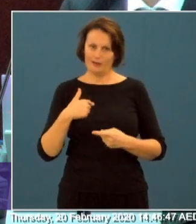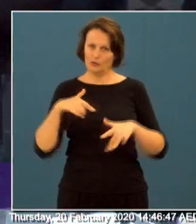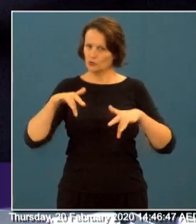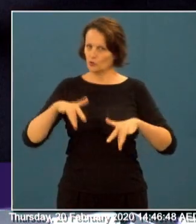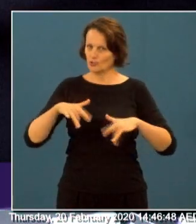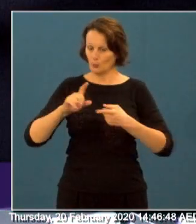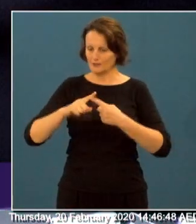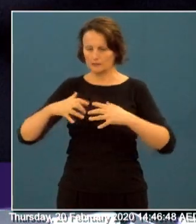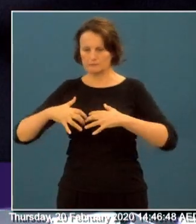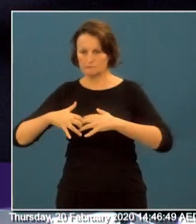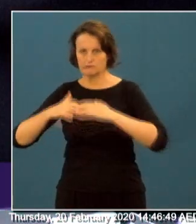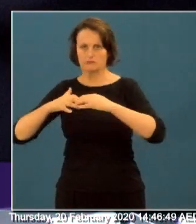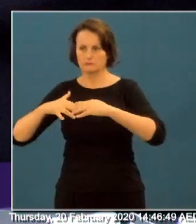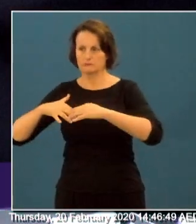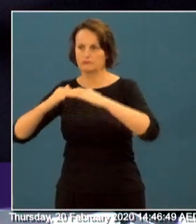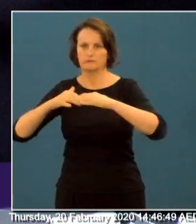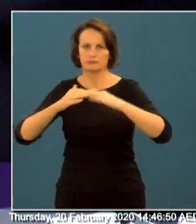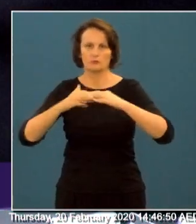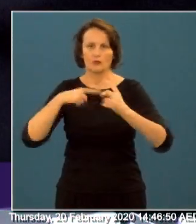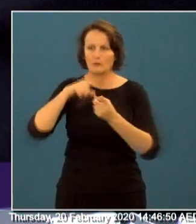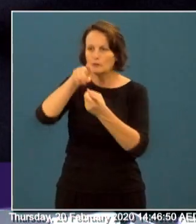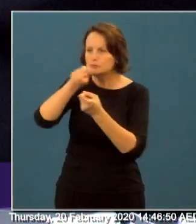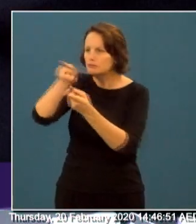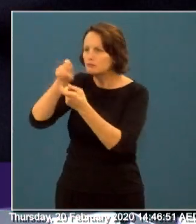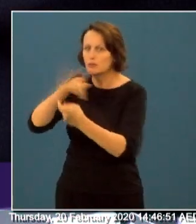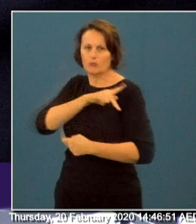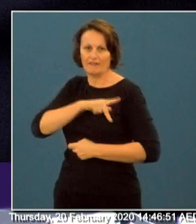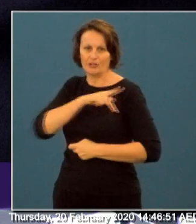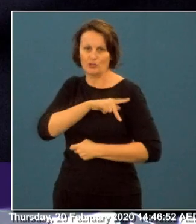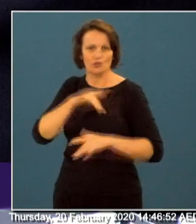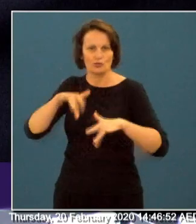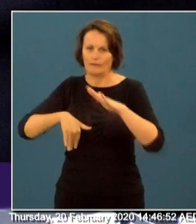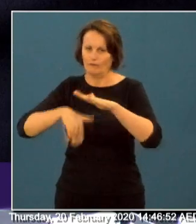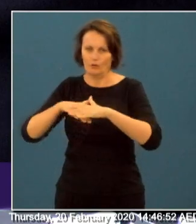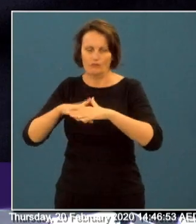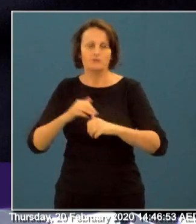We still have some more recruitment to go. We have started capacity building and building partnerships